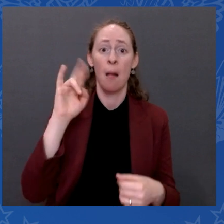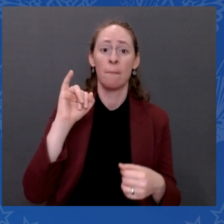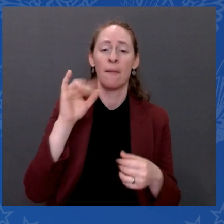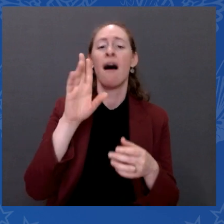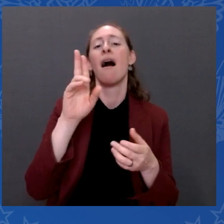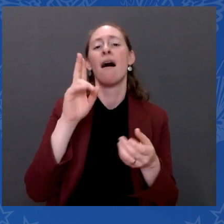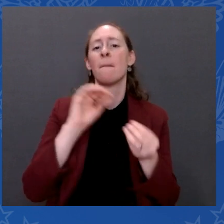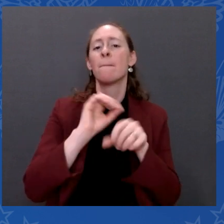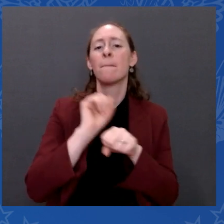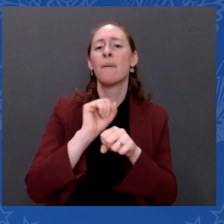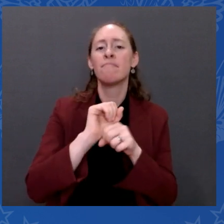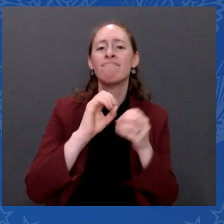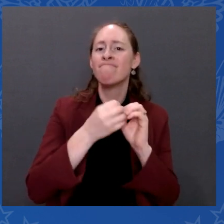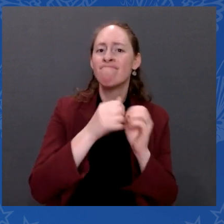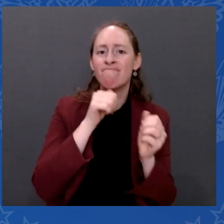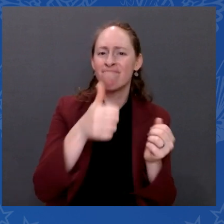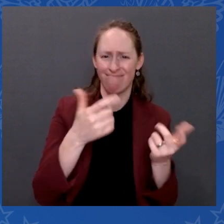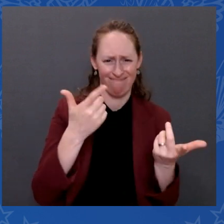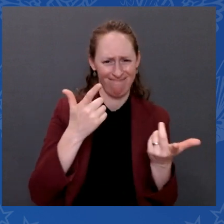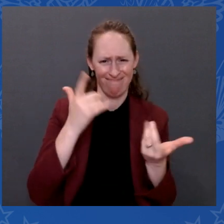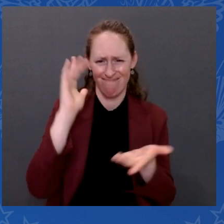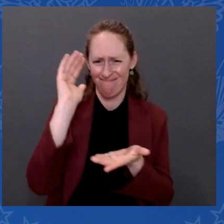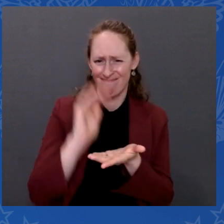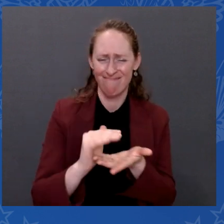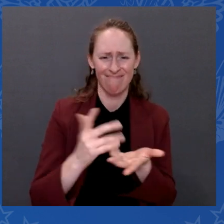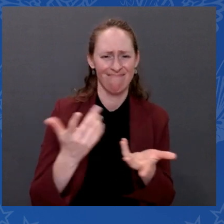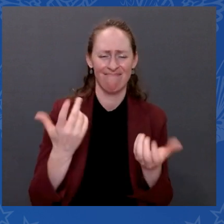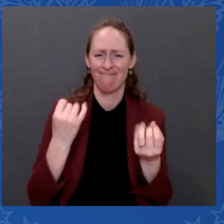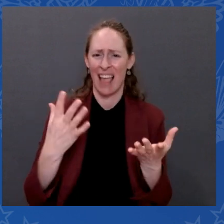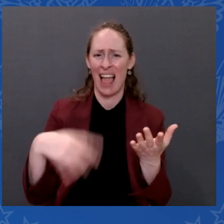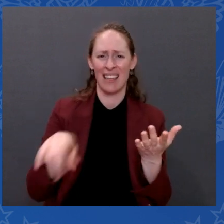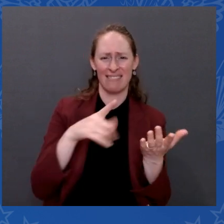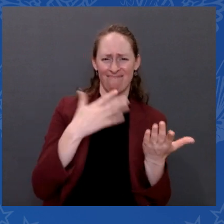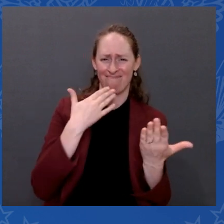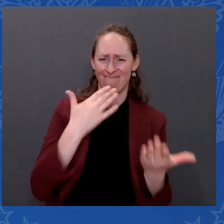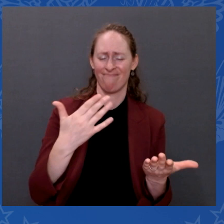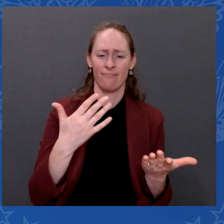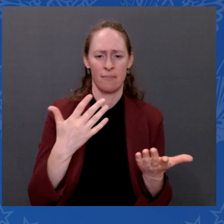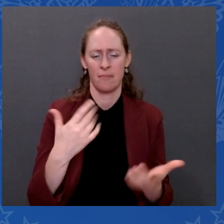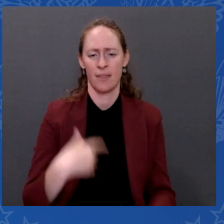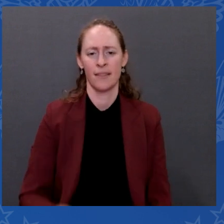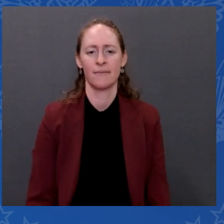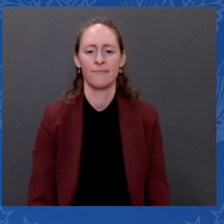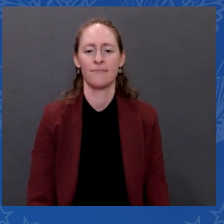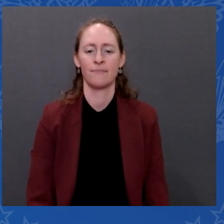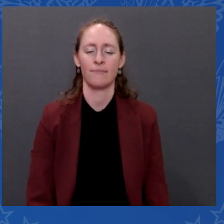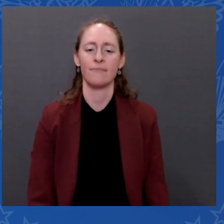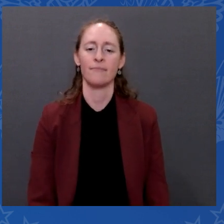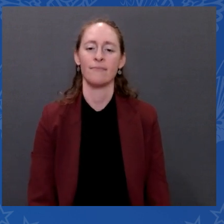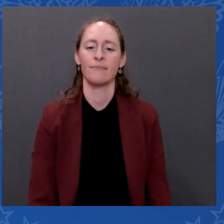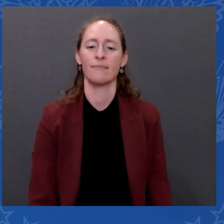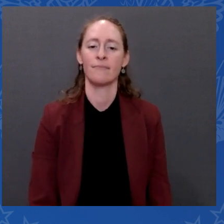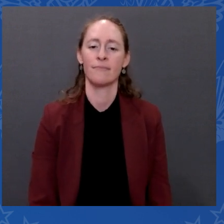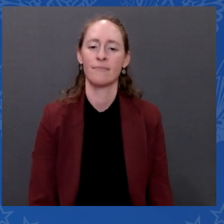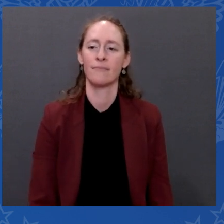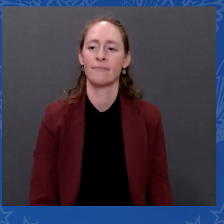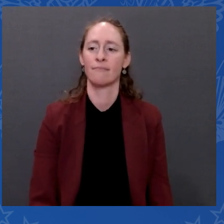My -- my hope is we go from this rapid growth to a steady growth. And so I'll see -- we'll see some coming down.